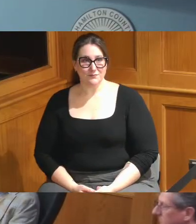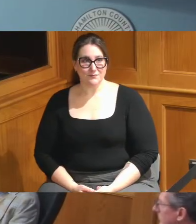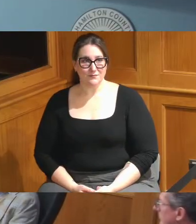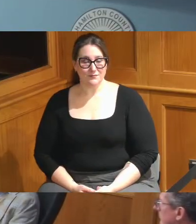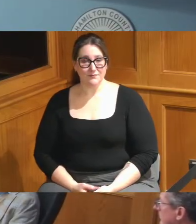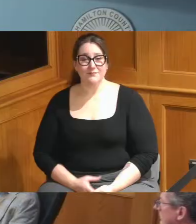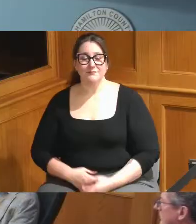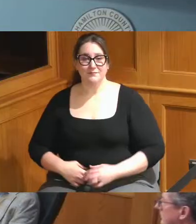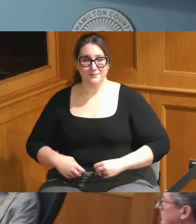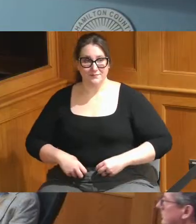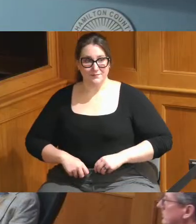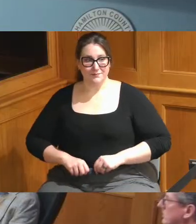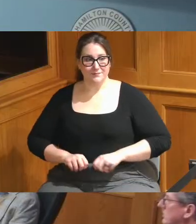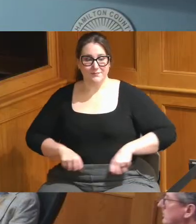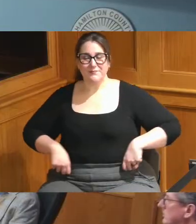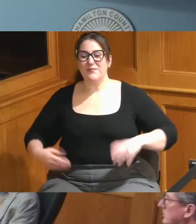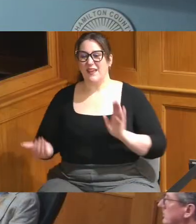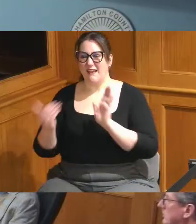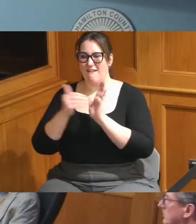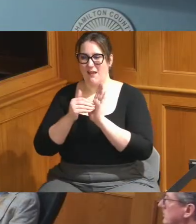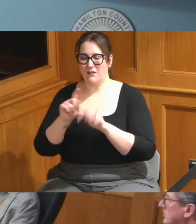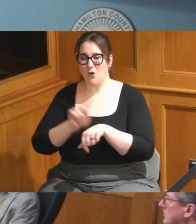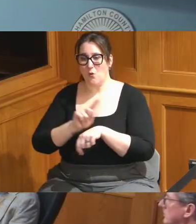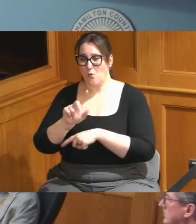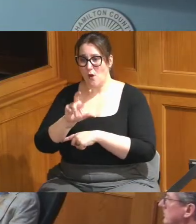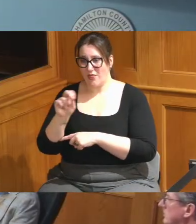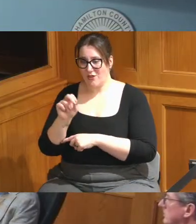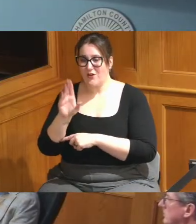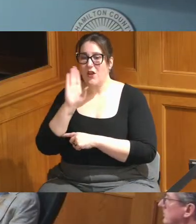All right. Once again, there's a reception at 1:30 in the building for Gary and Jimmy. Please